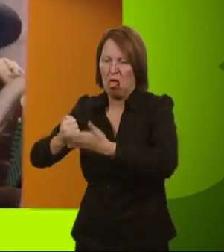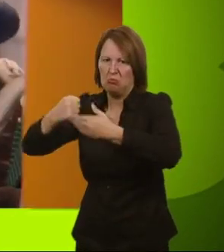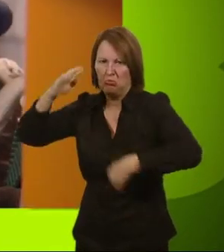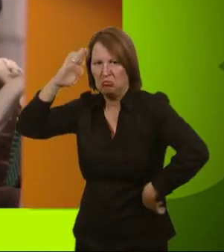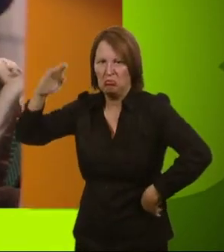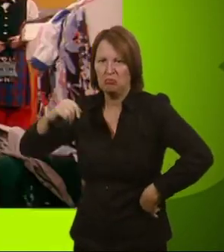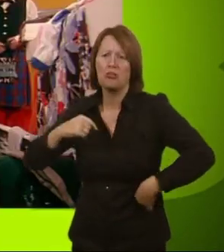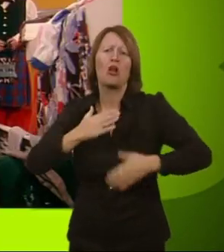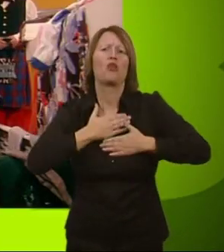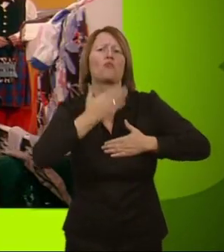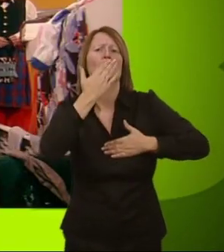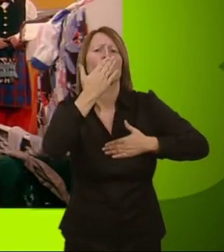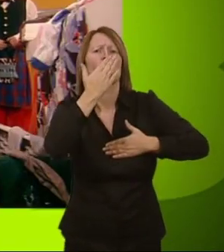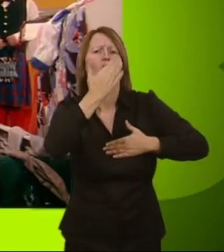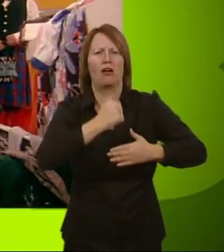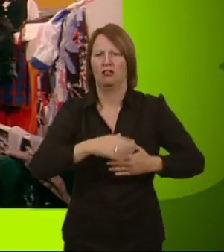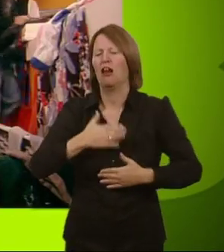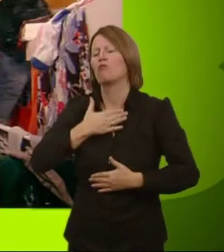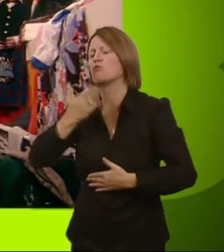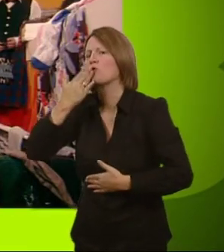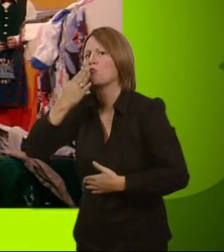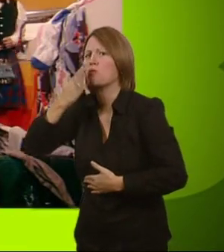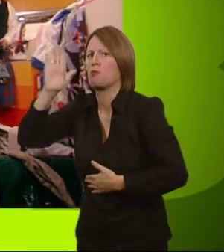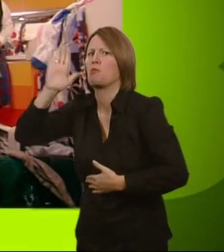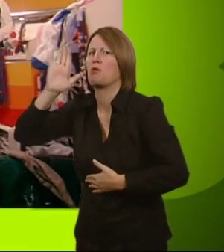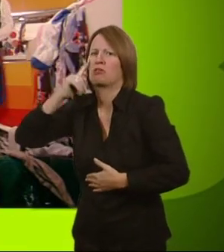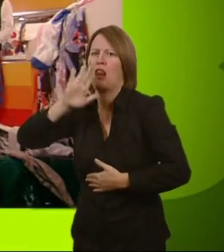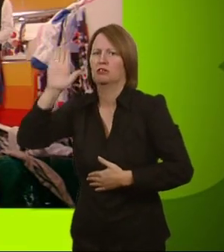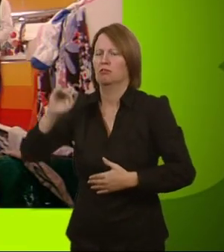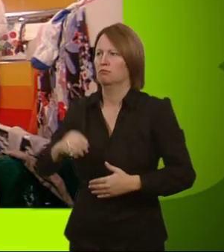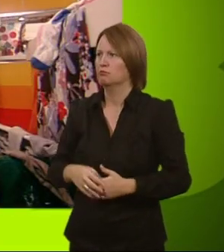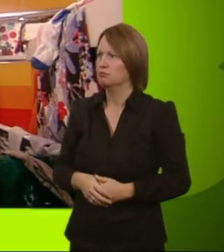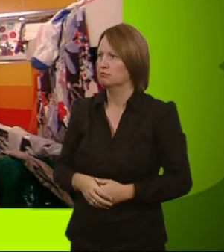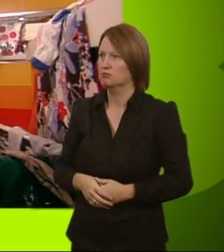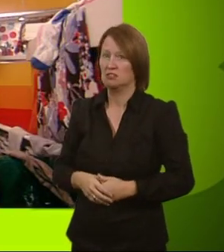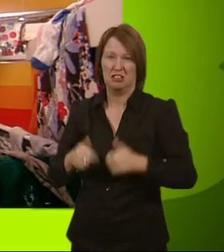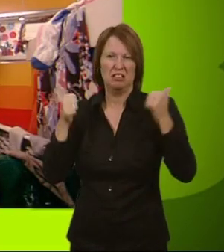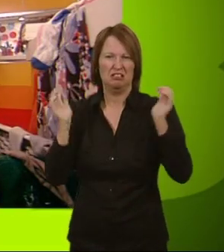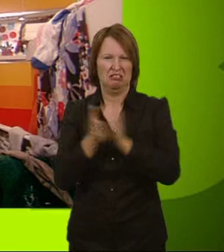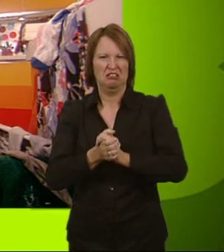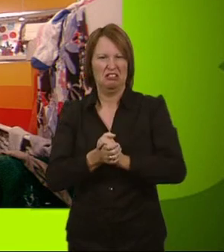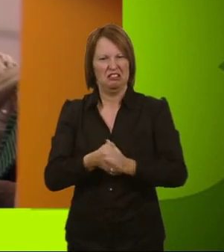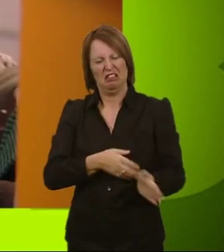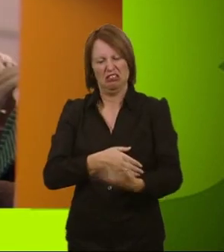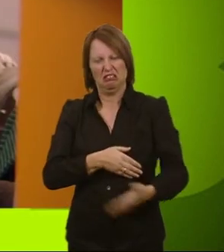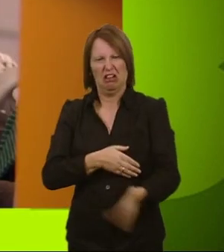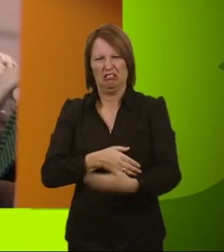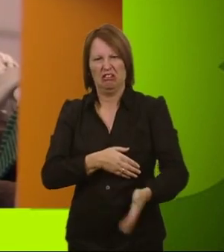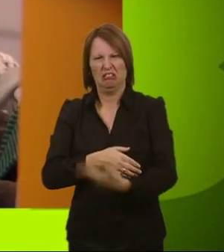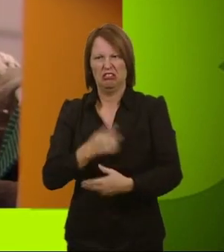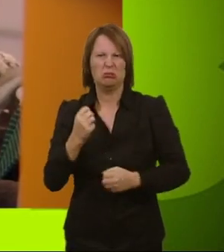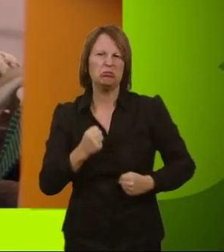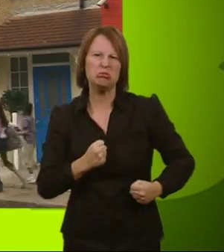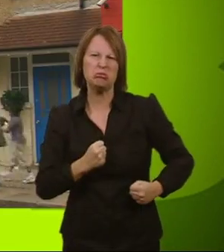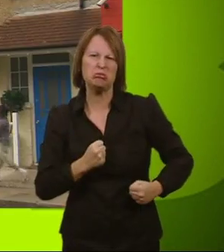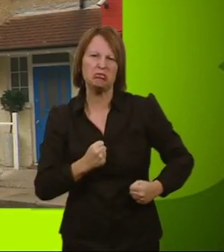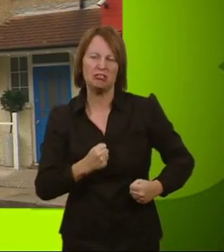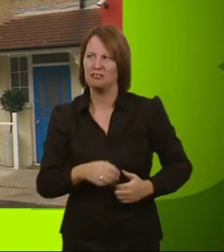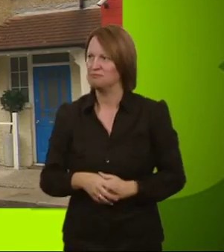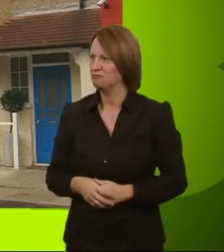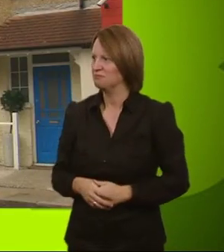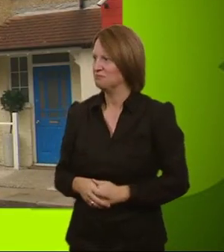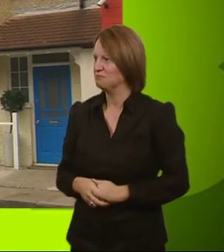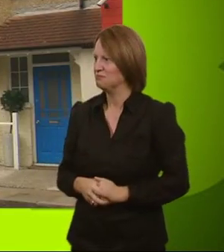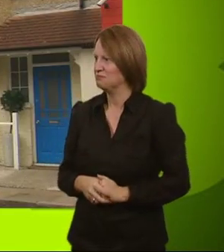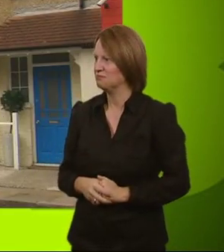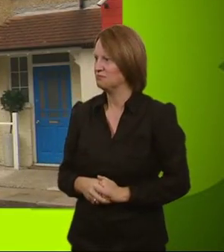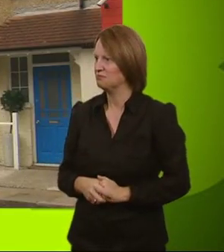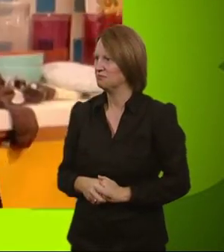you bie love you too mate see you later bye-bye you stay out on my white bear